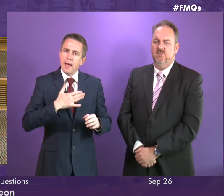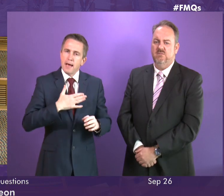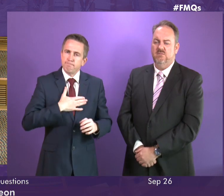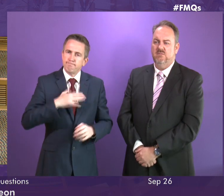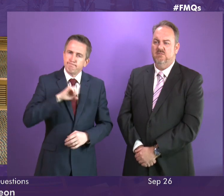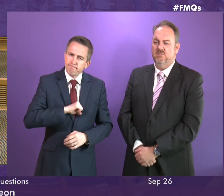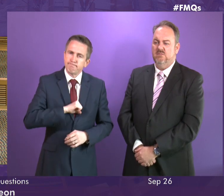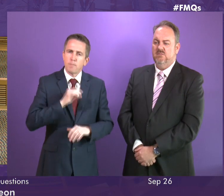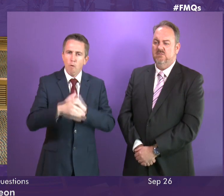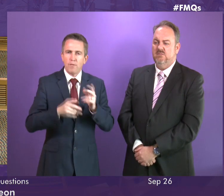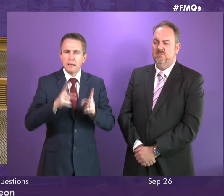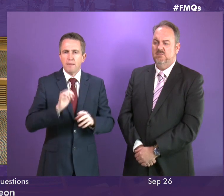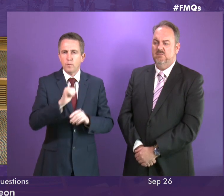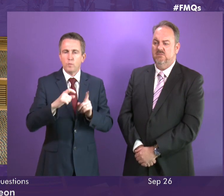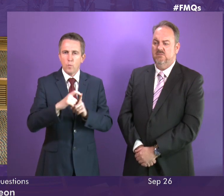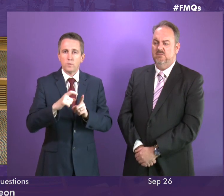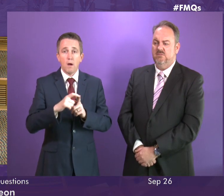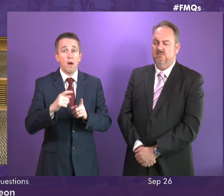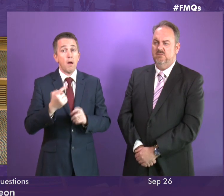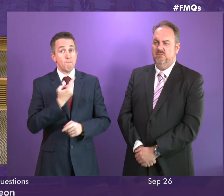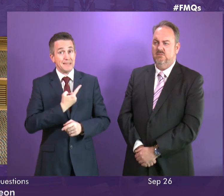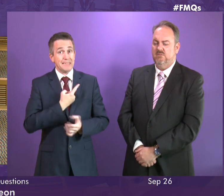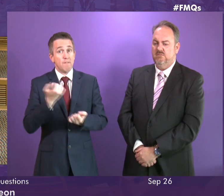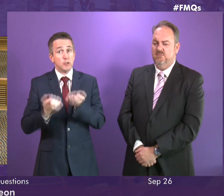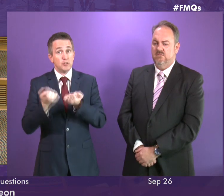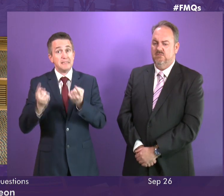this day. The Cabinet Secretary for Justice and I have previously stated that we want